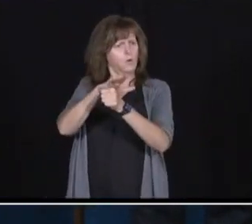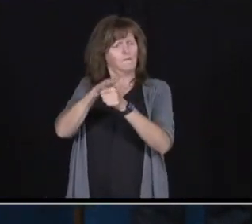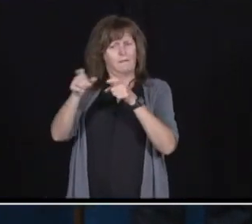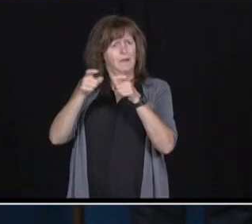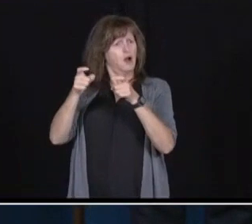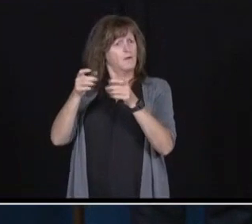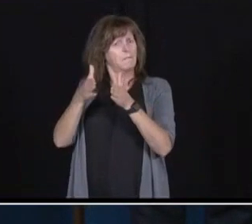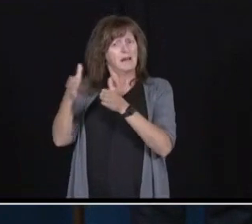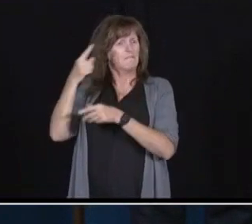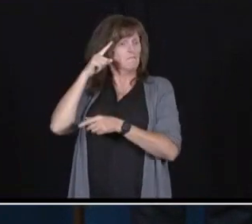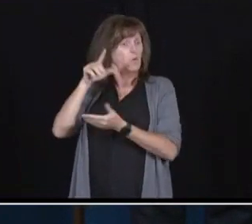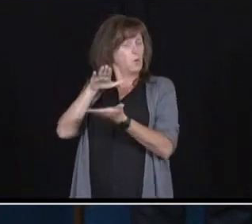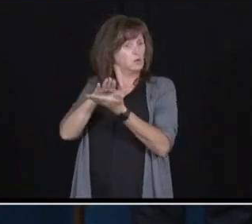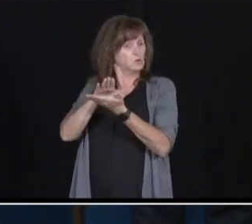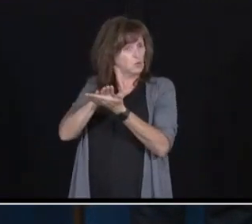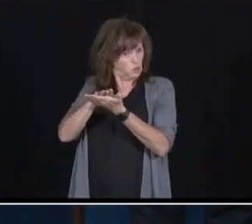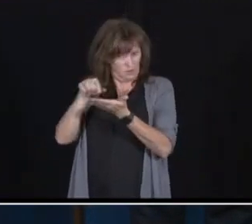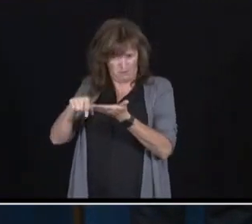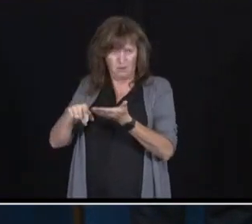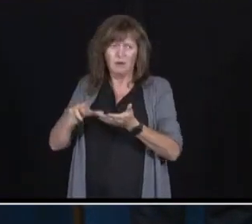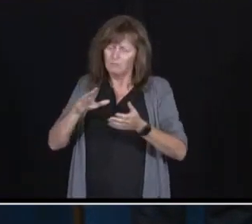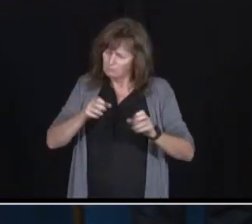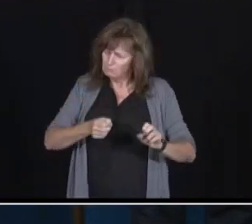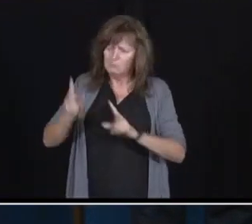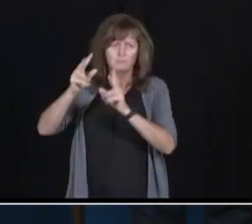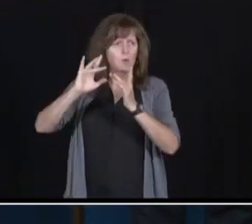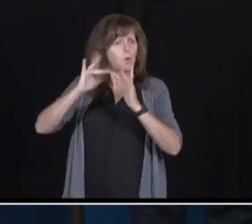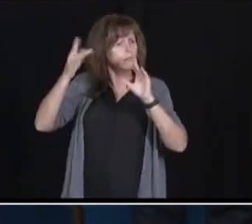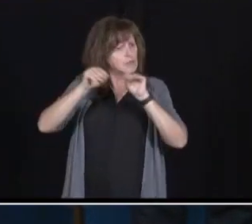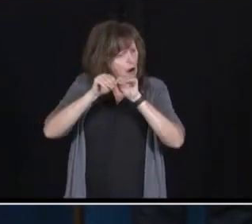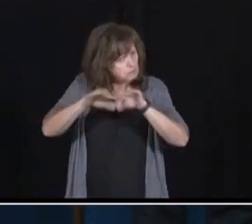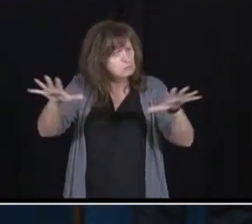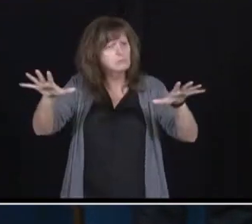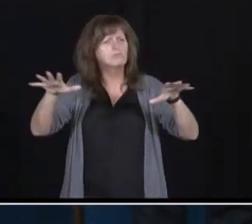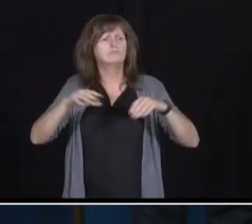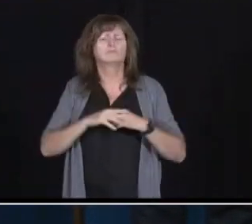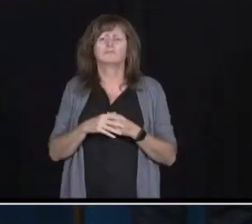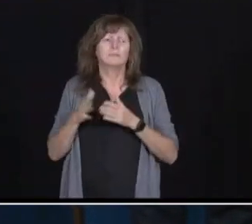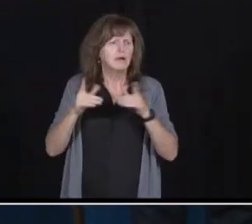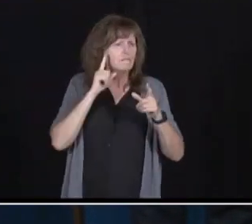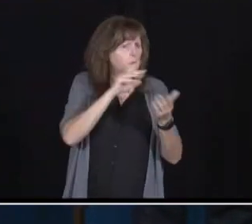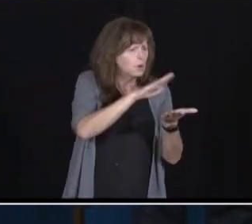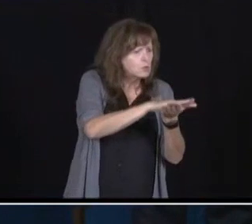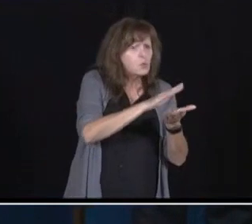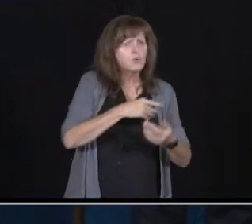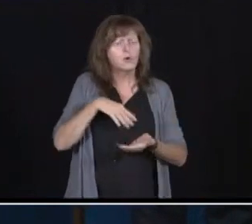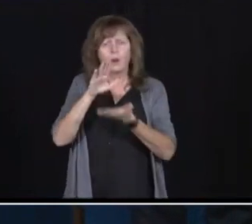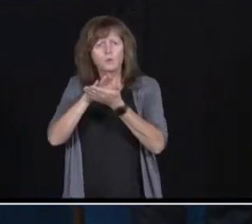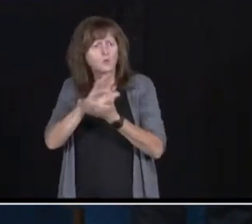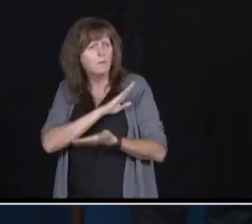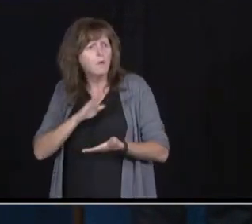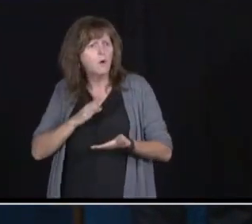COVID-19 management plans for schools. We have robust plans for schools and school boards. So that when a case or an outbreak occurs,